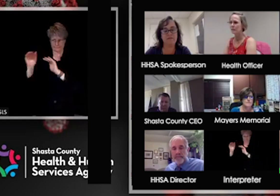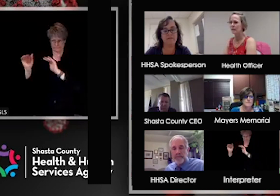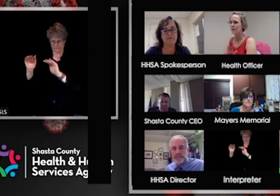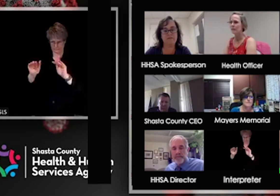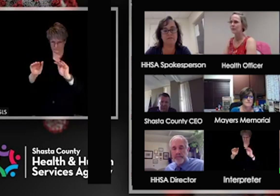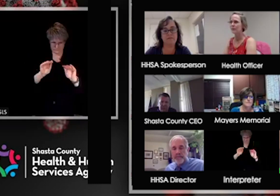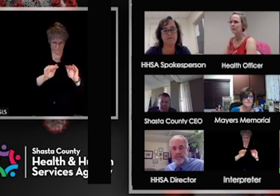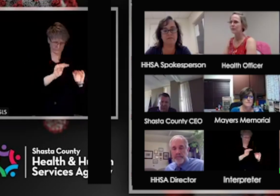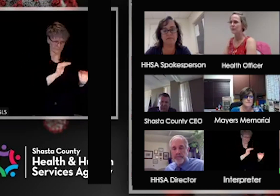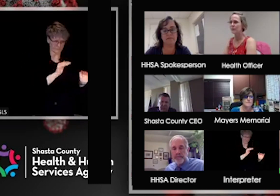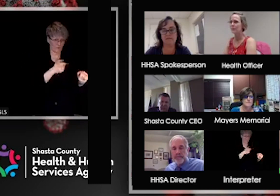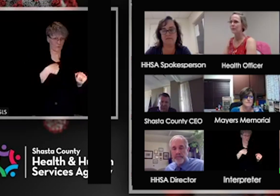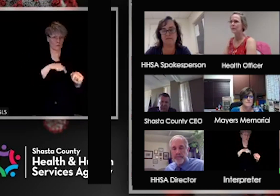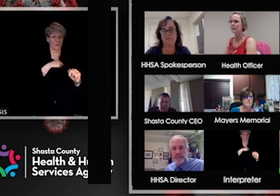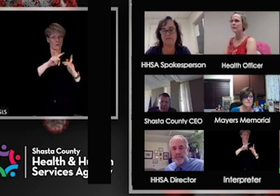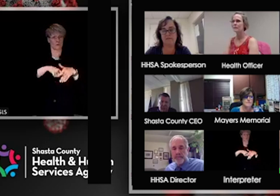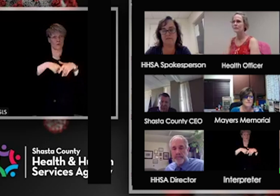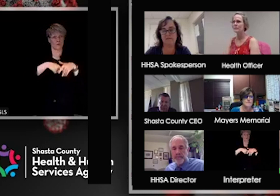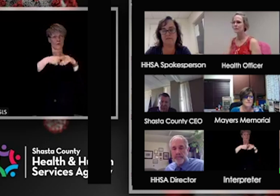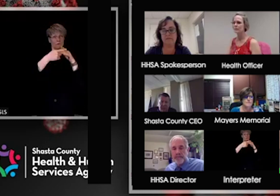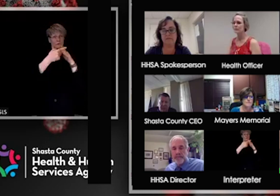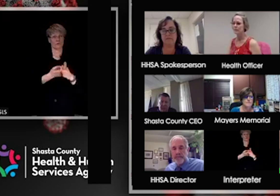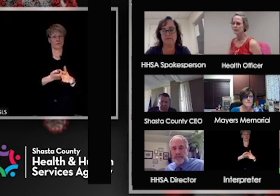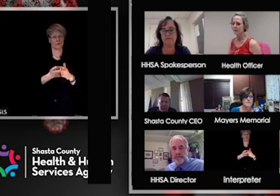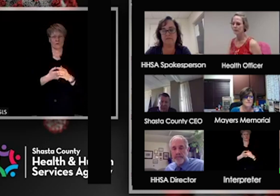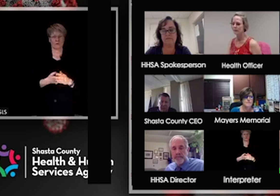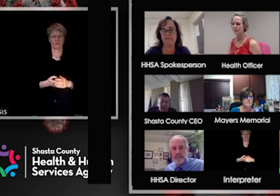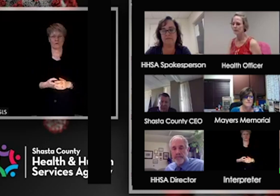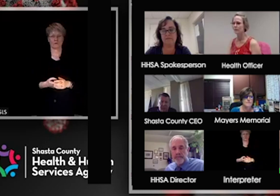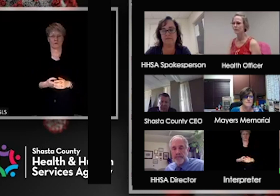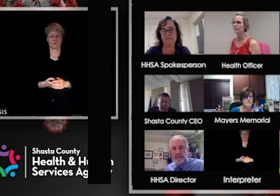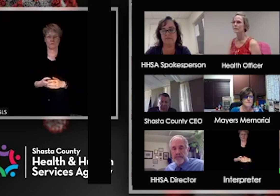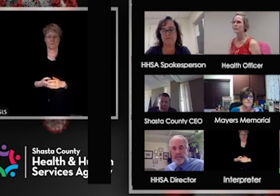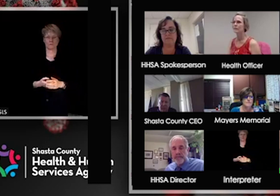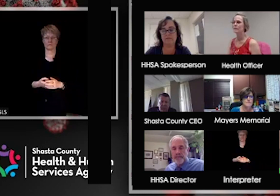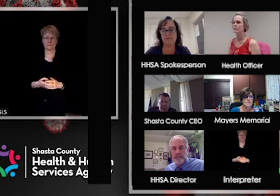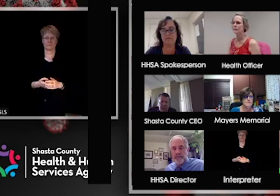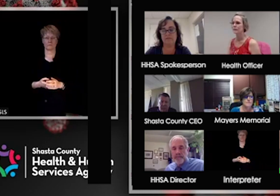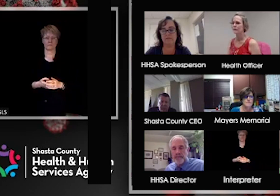to allow visitors back to the hospital. Just asking that everybody’s very careful when